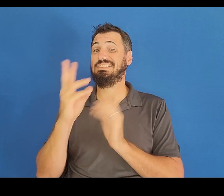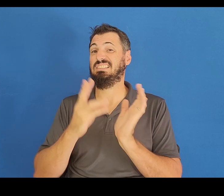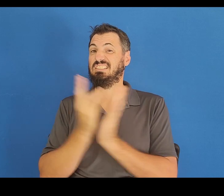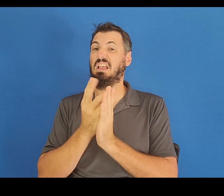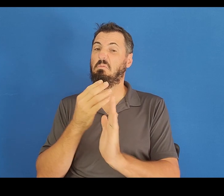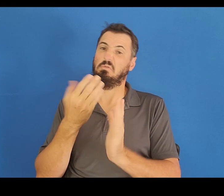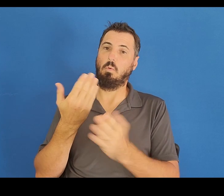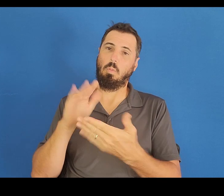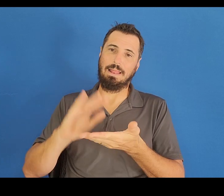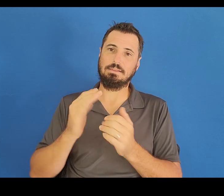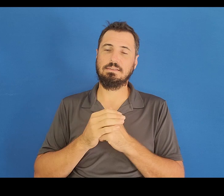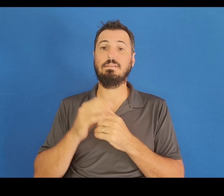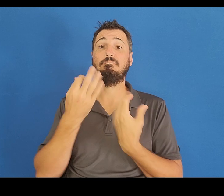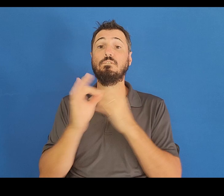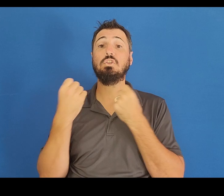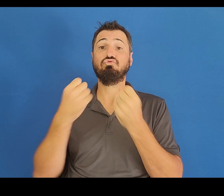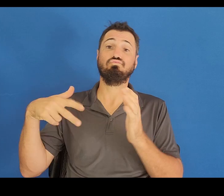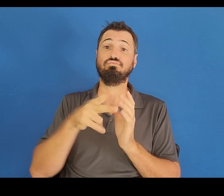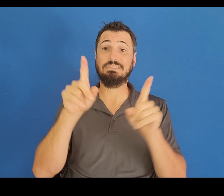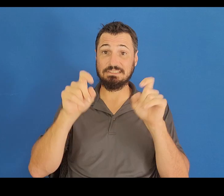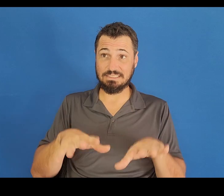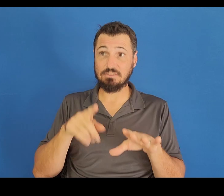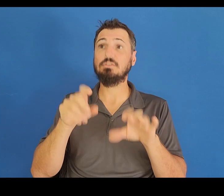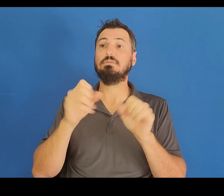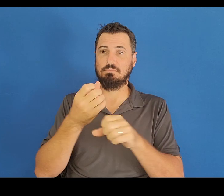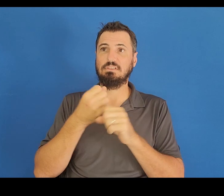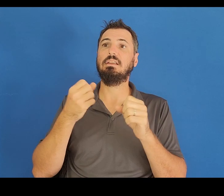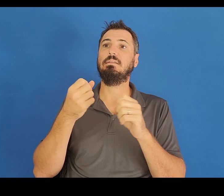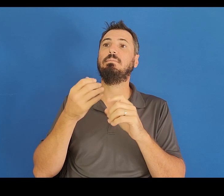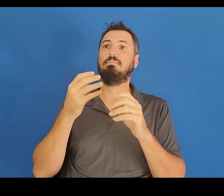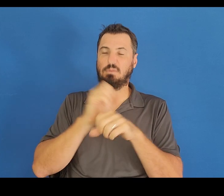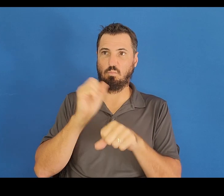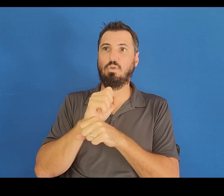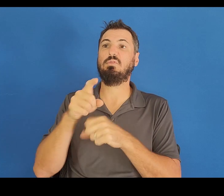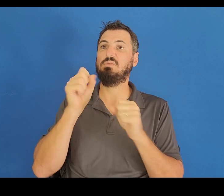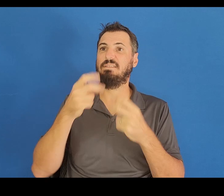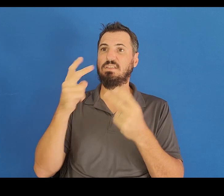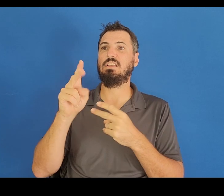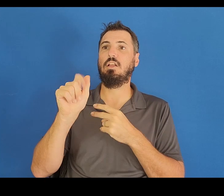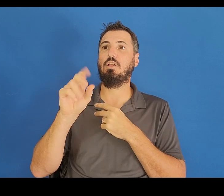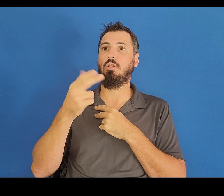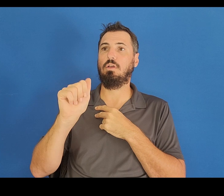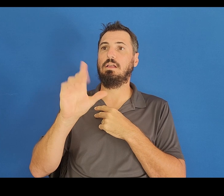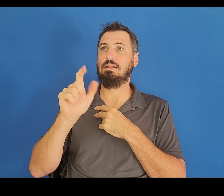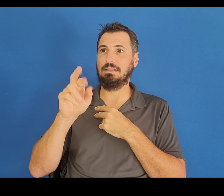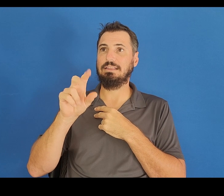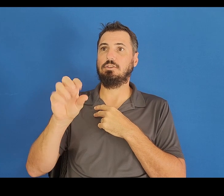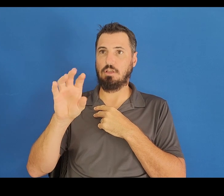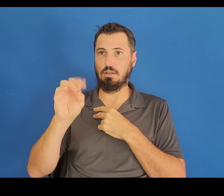Free drive up testing is also available through Lihue Pharmacy by appointment, by visiting alohaclear.com